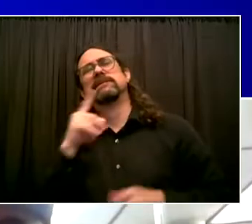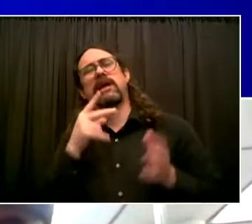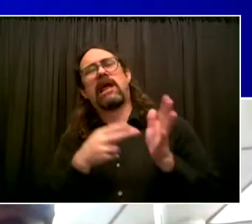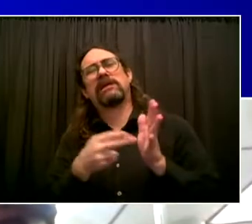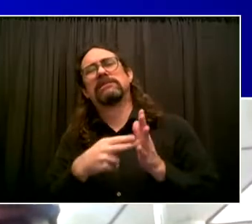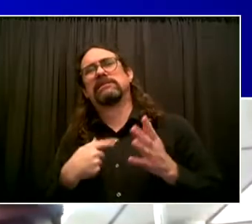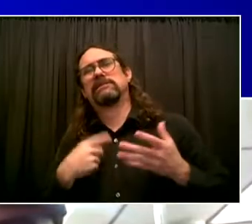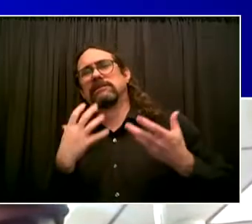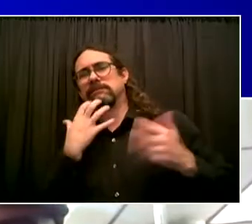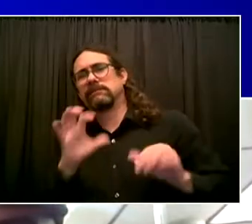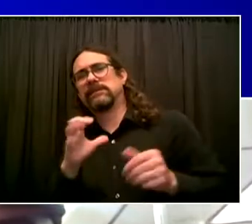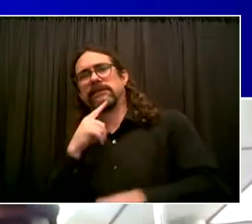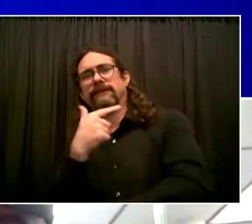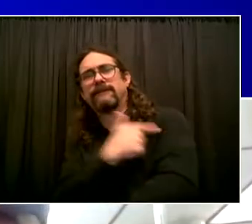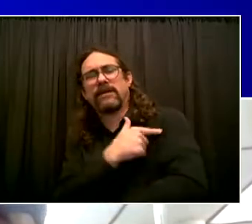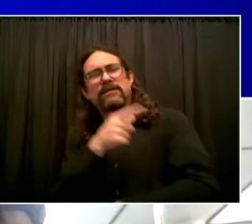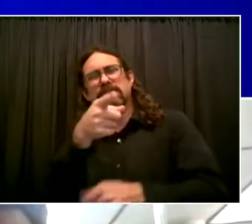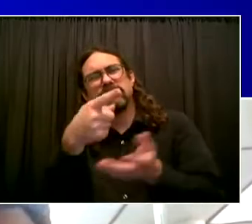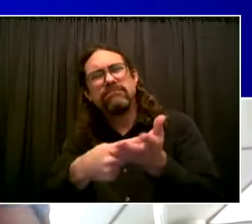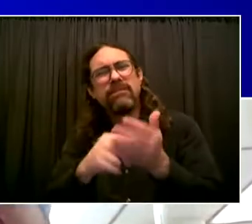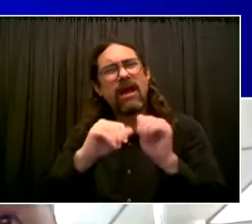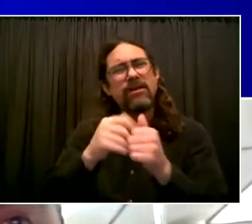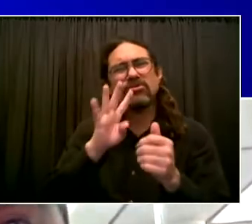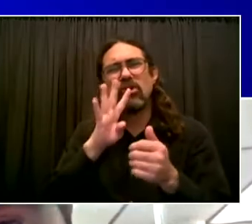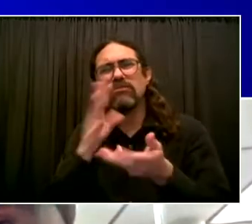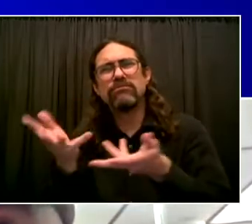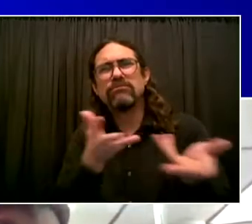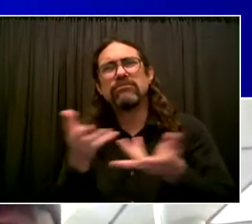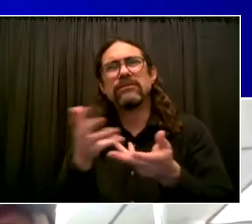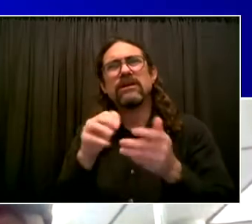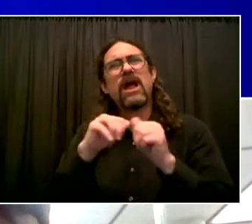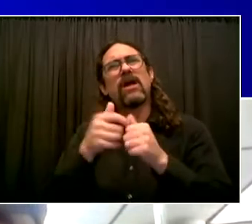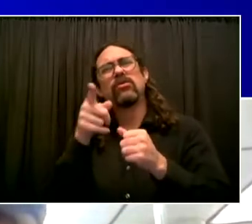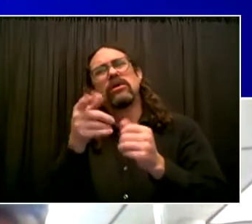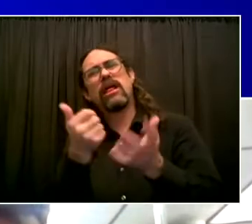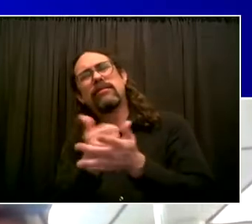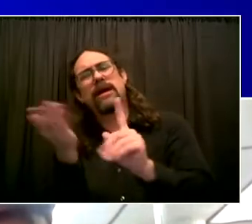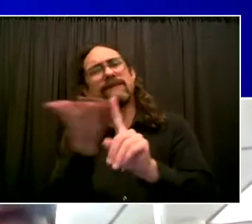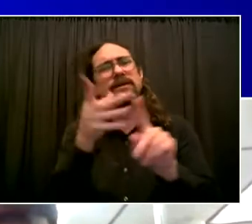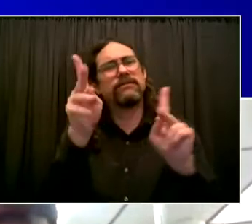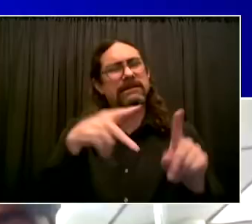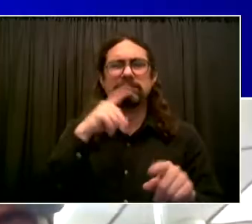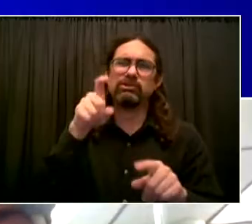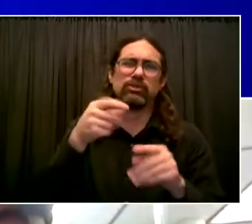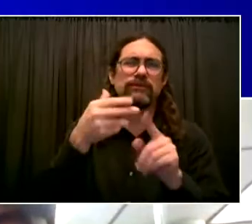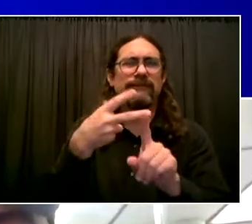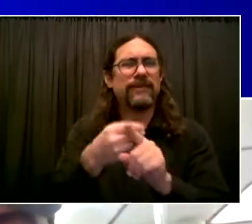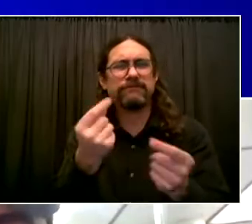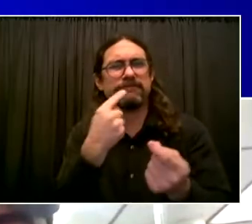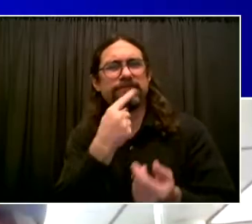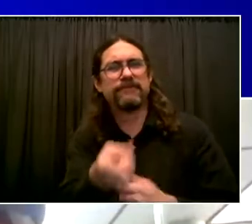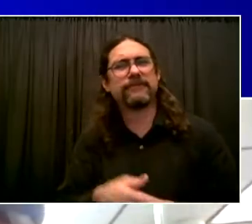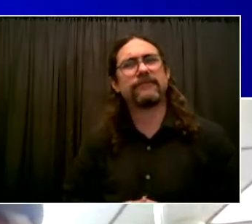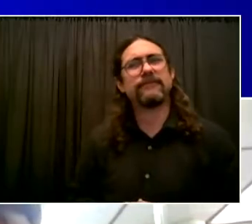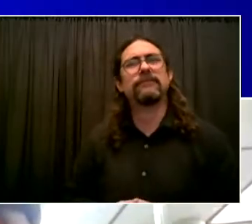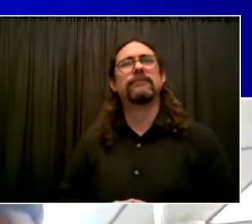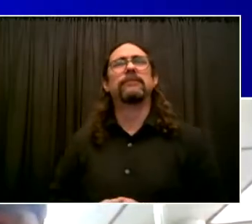HAS A HESITATION OR CONCERN, WHAT IS BEEN THE CONVERSATION